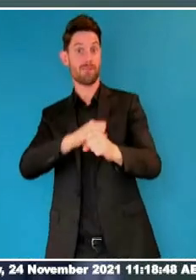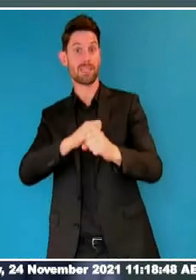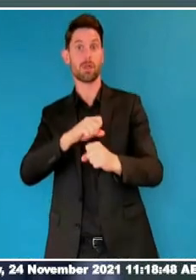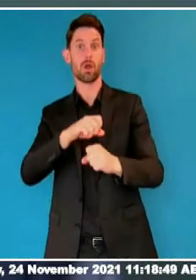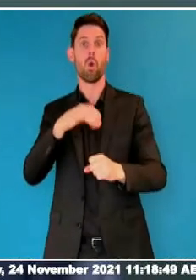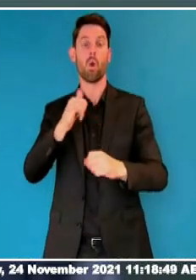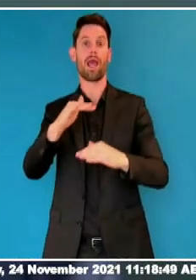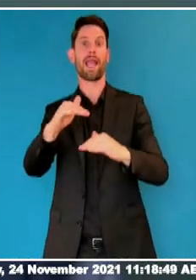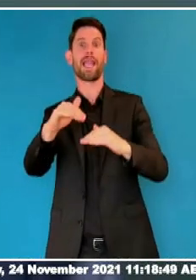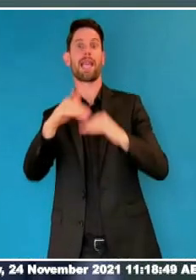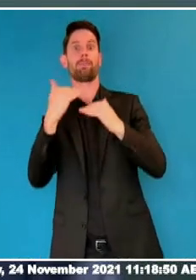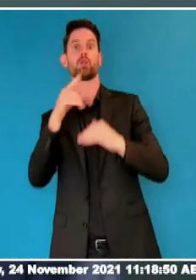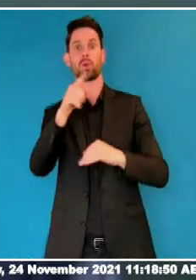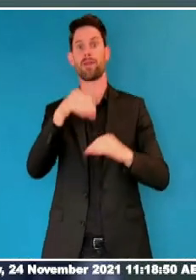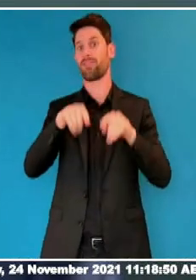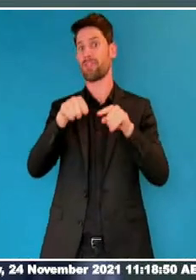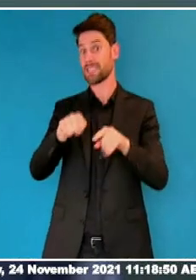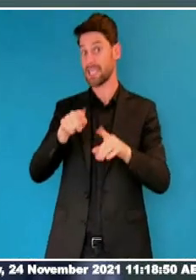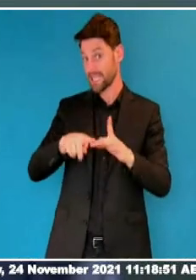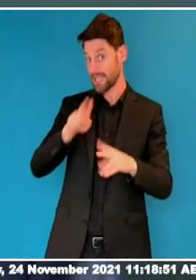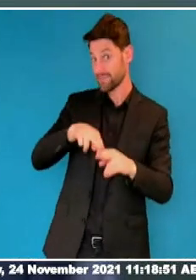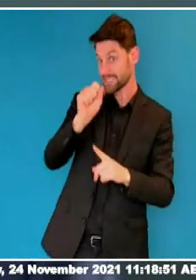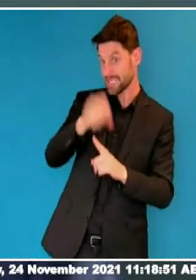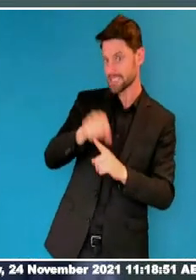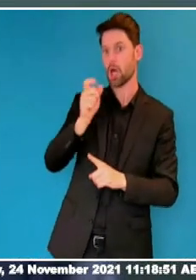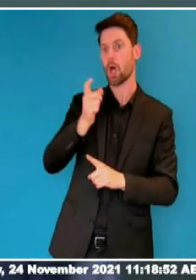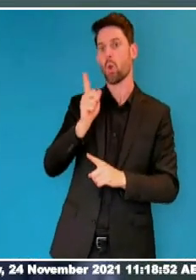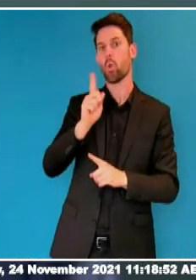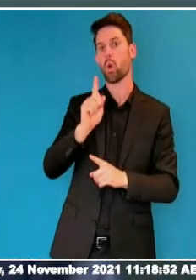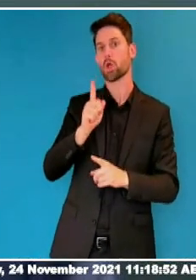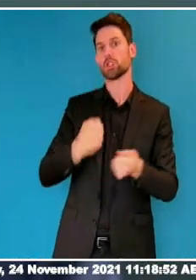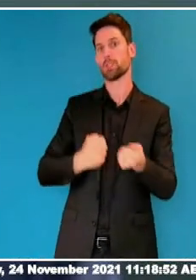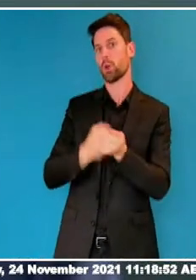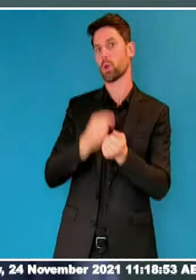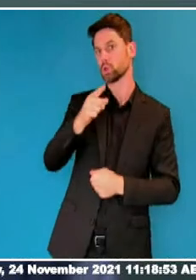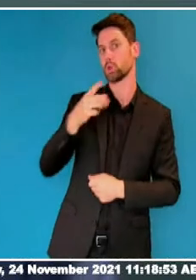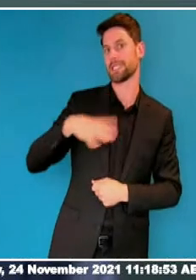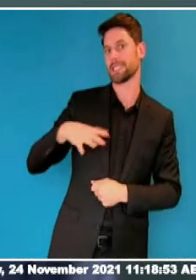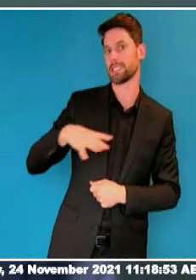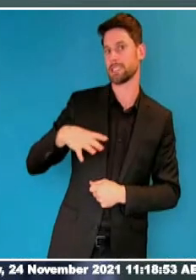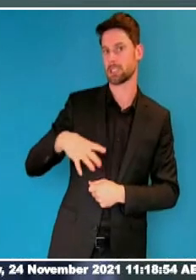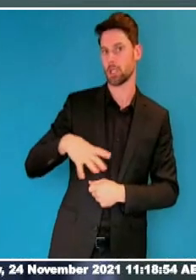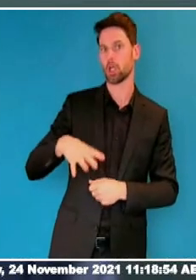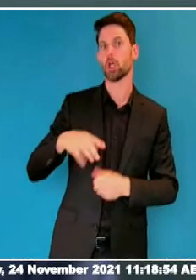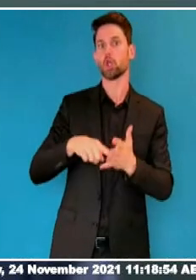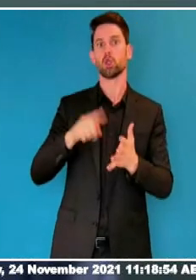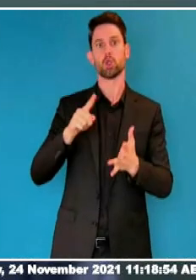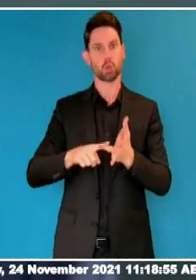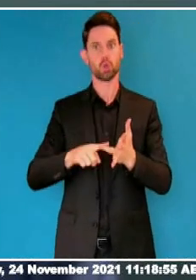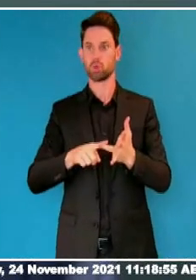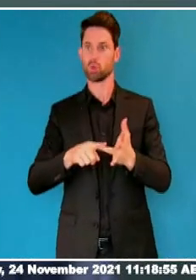those activities? If so, what adjustment or support do you need to have in order to perform those tasks?"